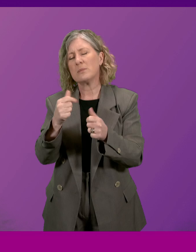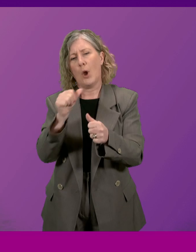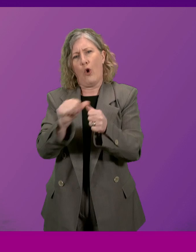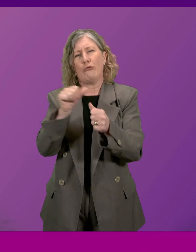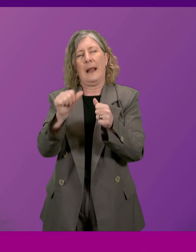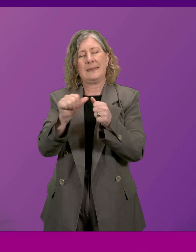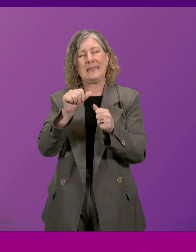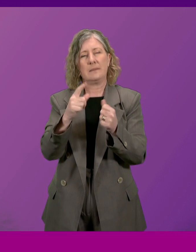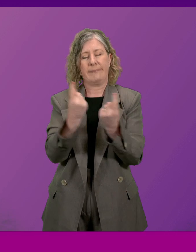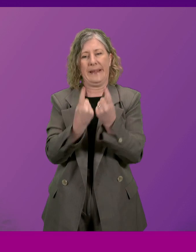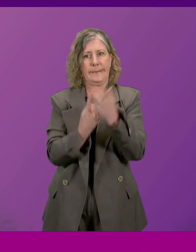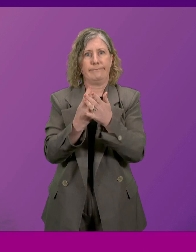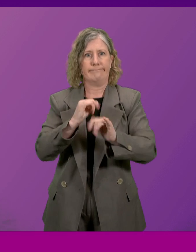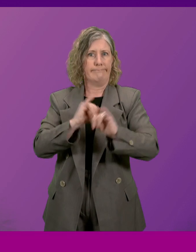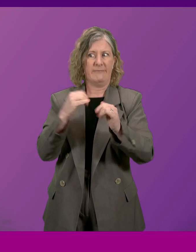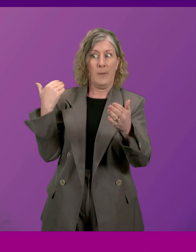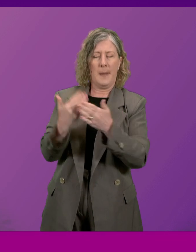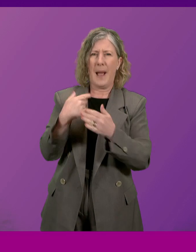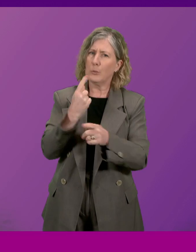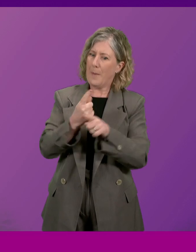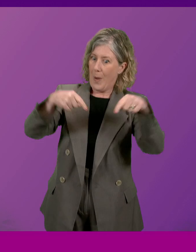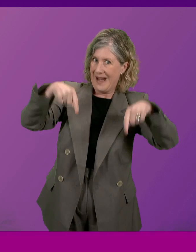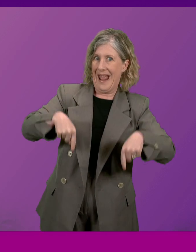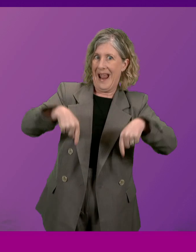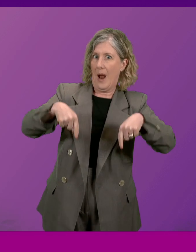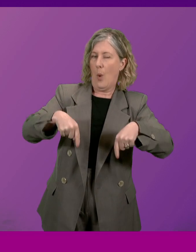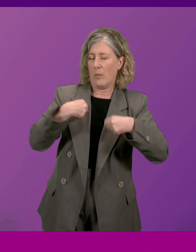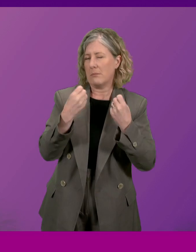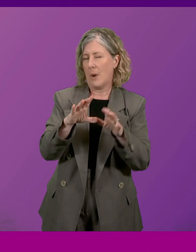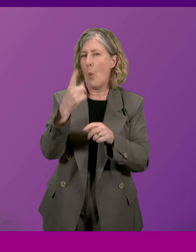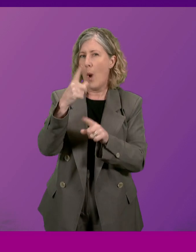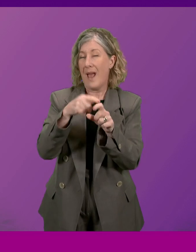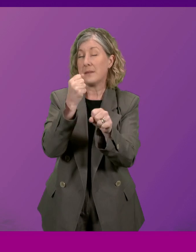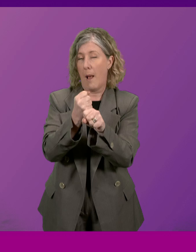but this is about people here and now. I will give one example out of thousands.